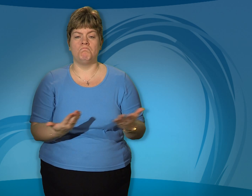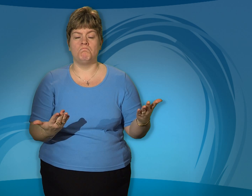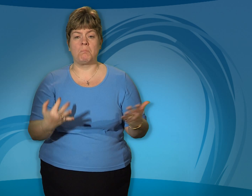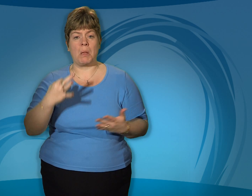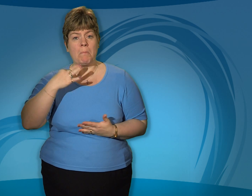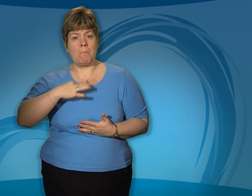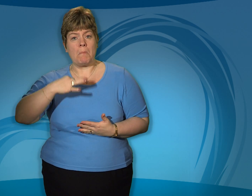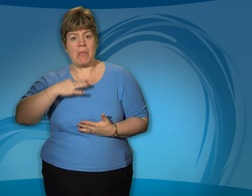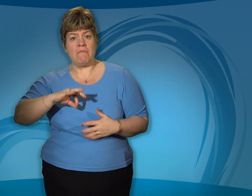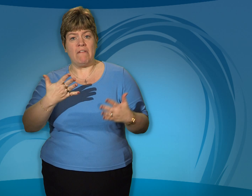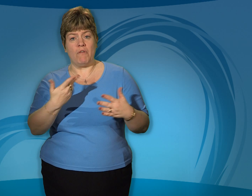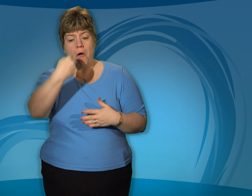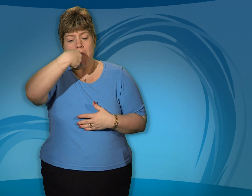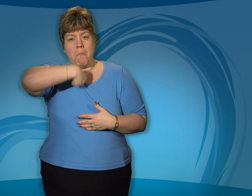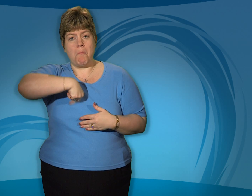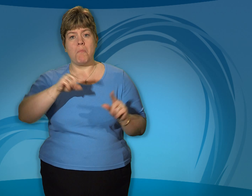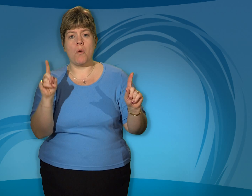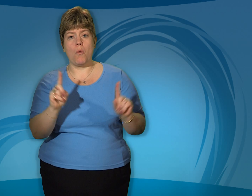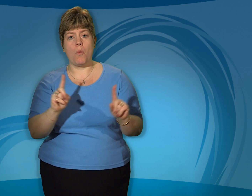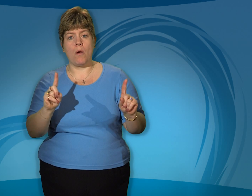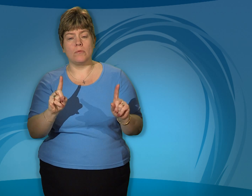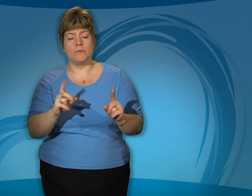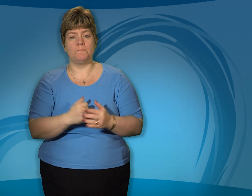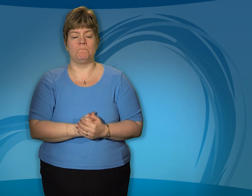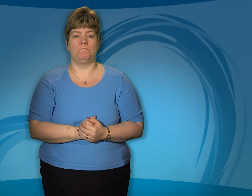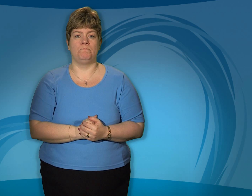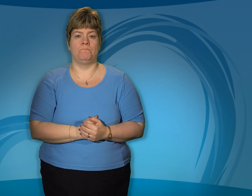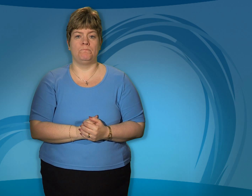What are the benefits of having a gastroscopy?